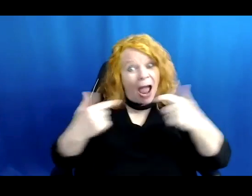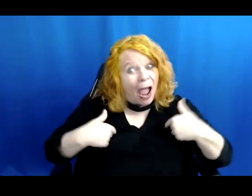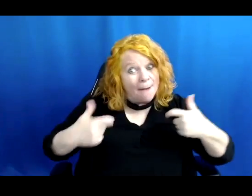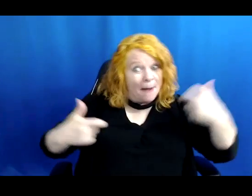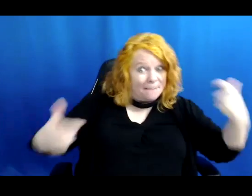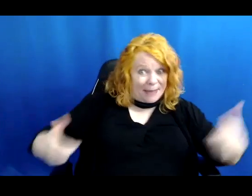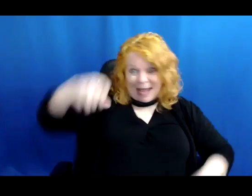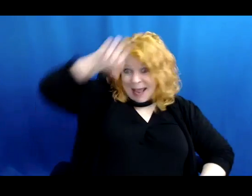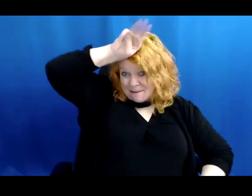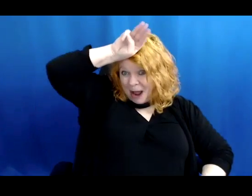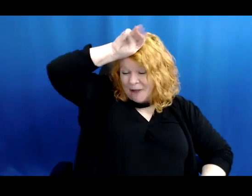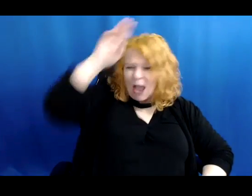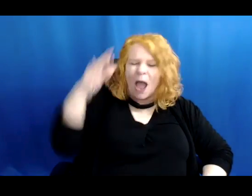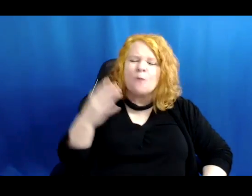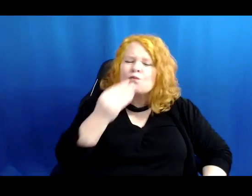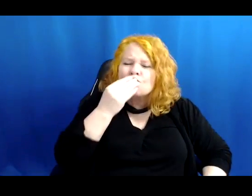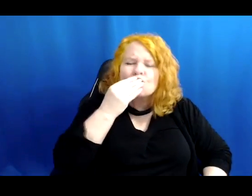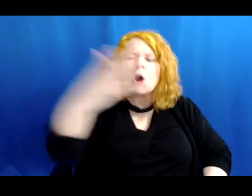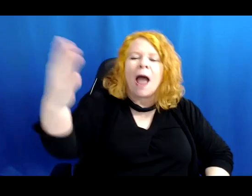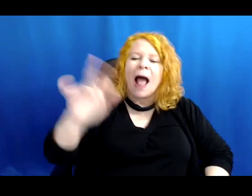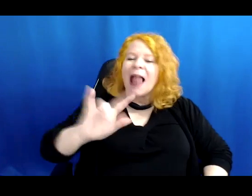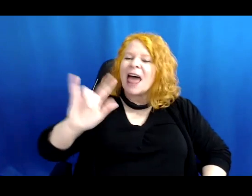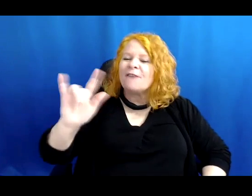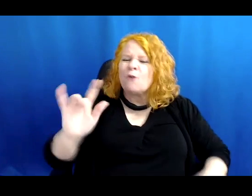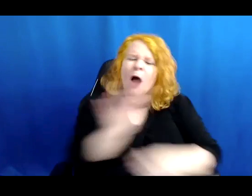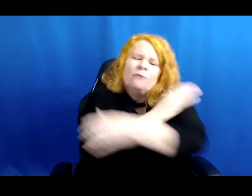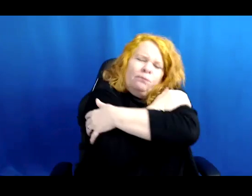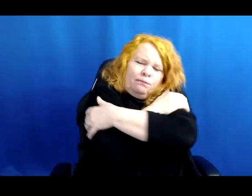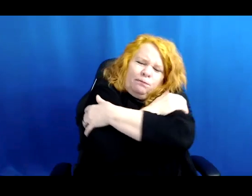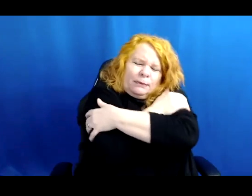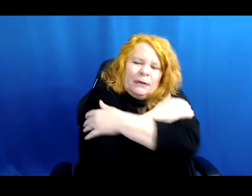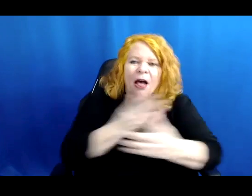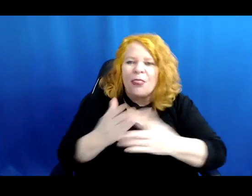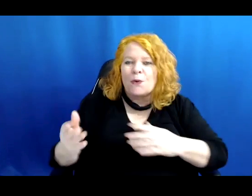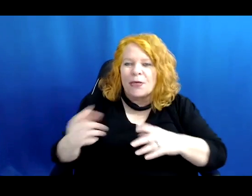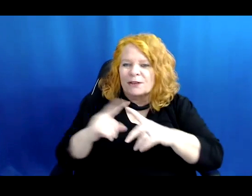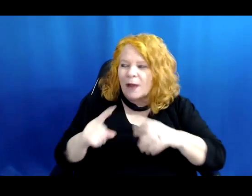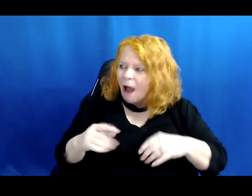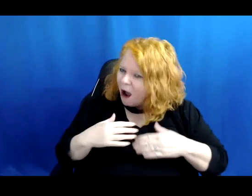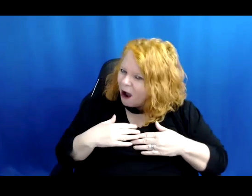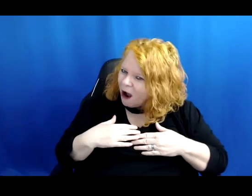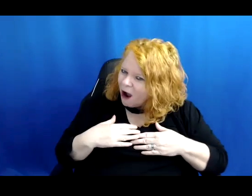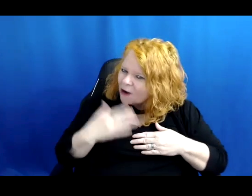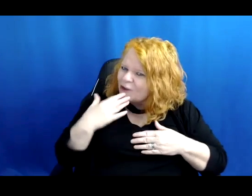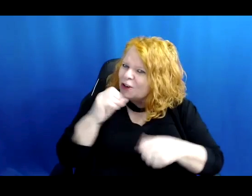I love you all. I am sending a big hug through the screen. Gwyn: That was really lovely Marvin. Thank you!